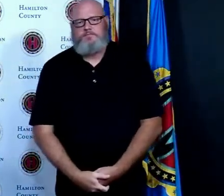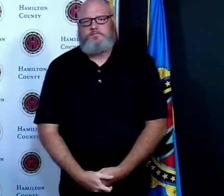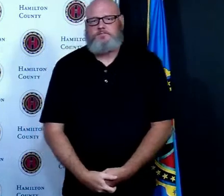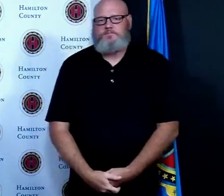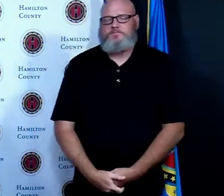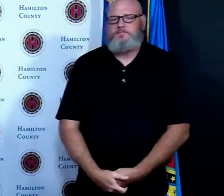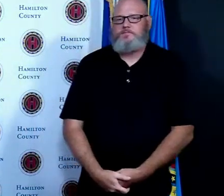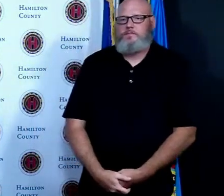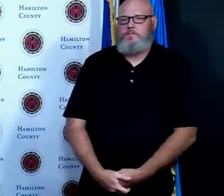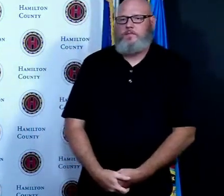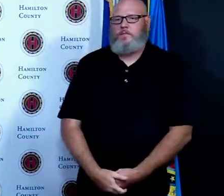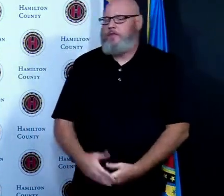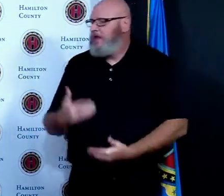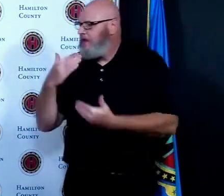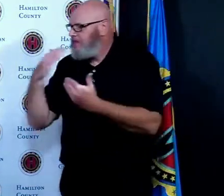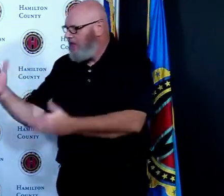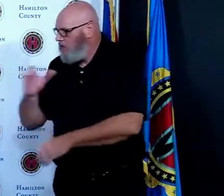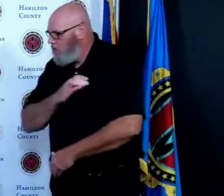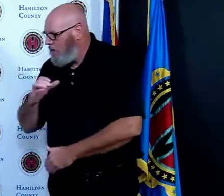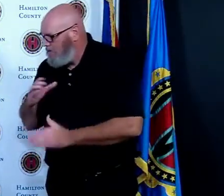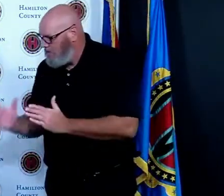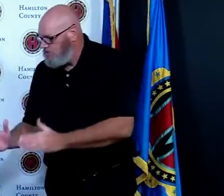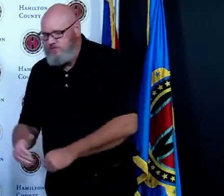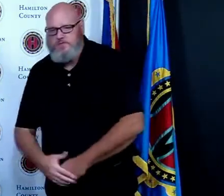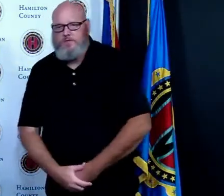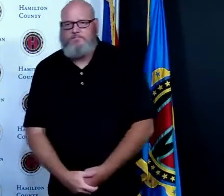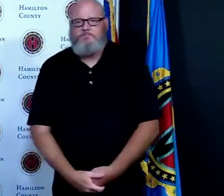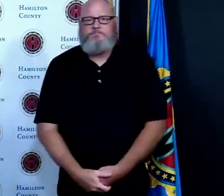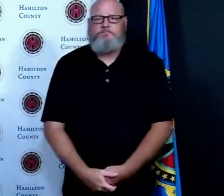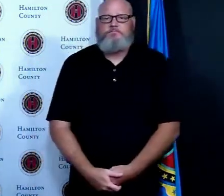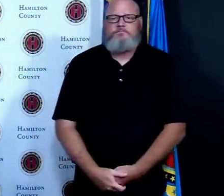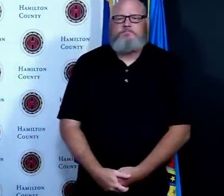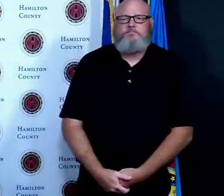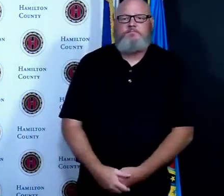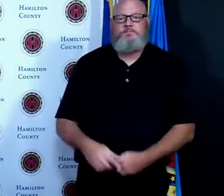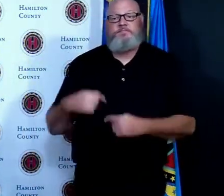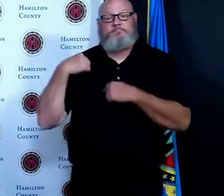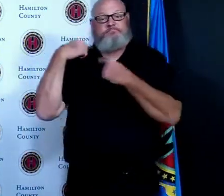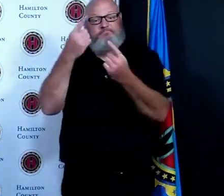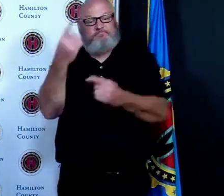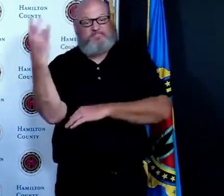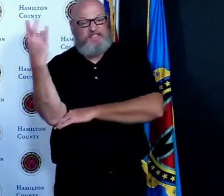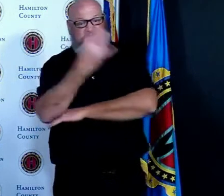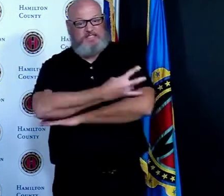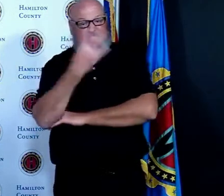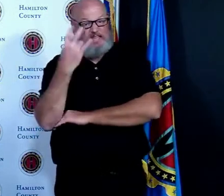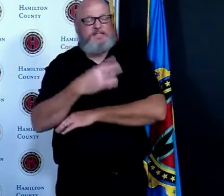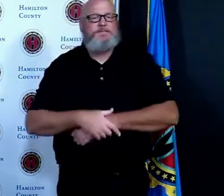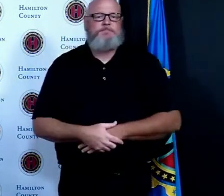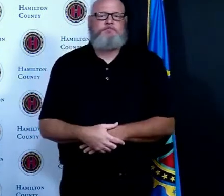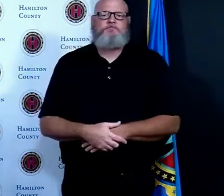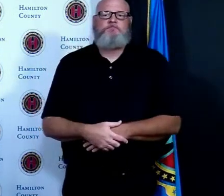thank you Commissioner so over the last seven days we have seen increases in hospitalizations as well